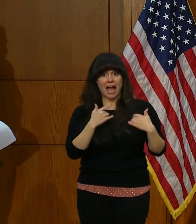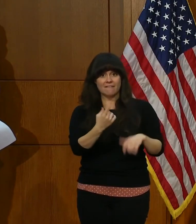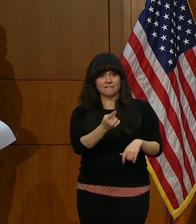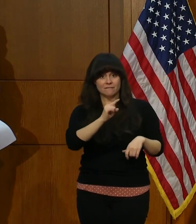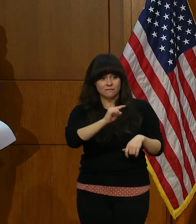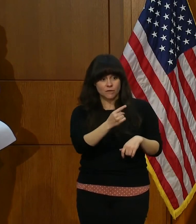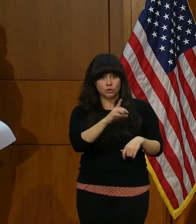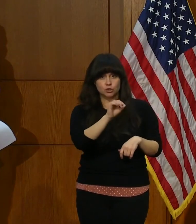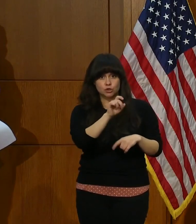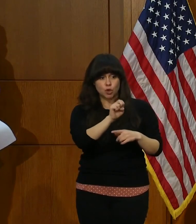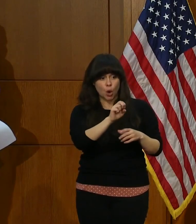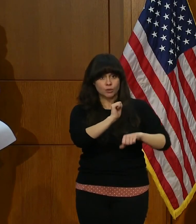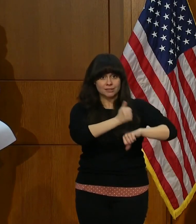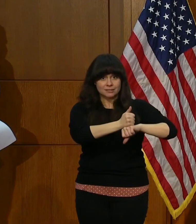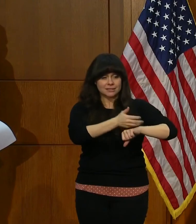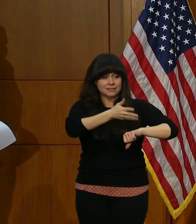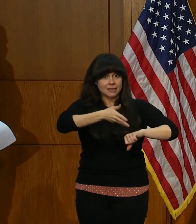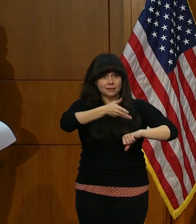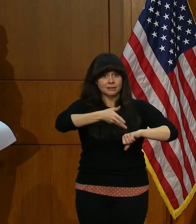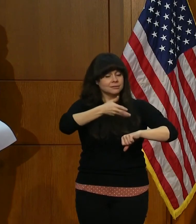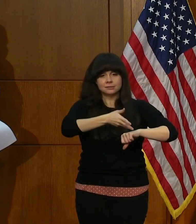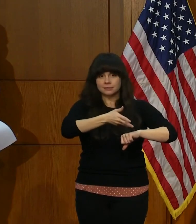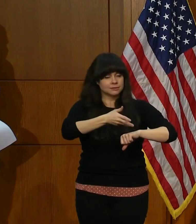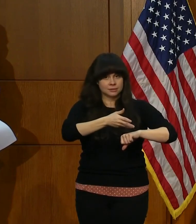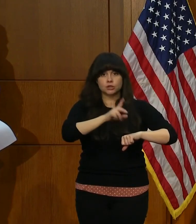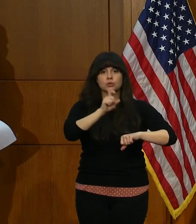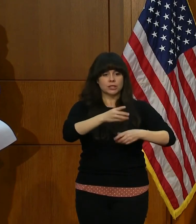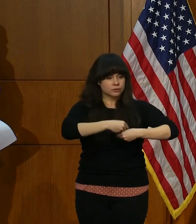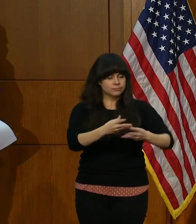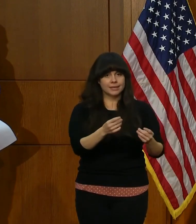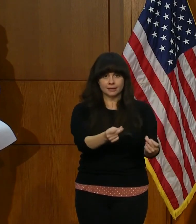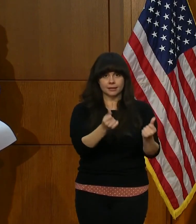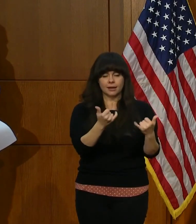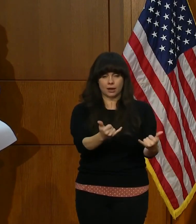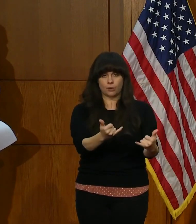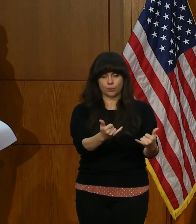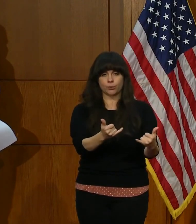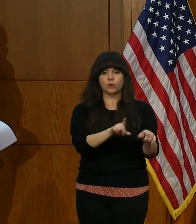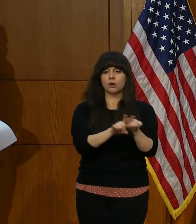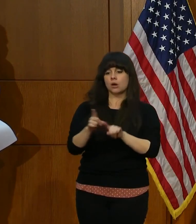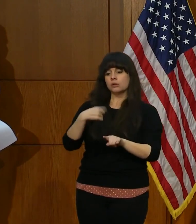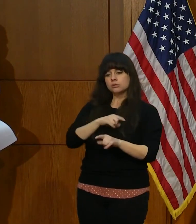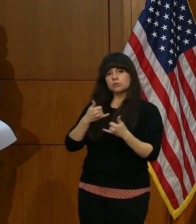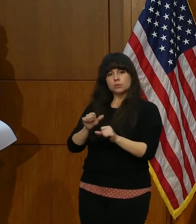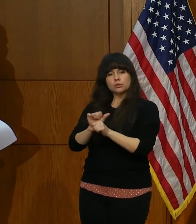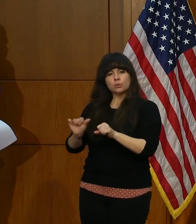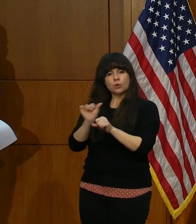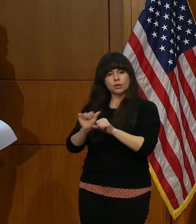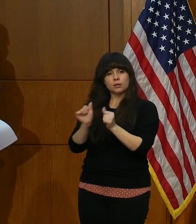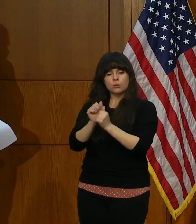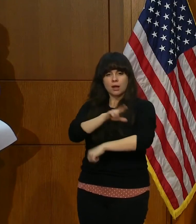FIRST DOSES TO BE SITTING THERE UNUSED. GET THEM OUT AND GET